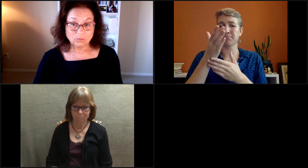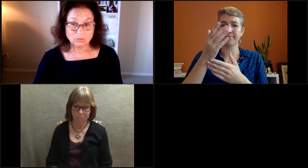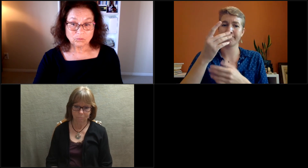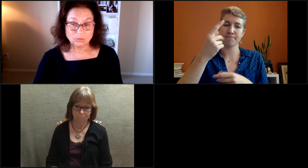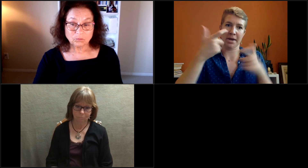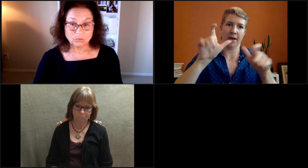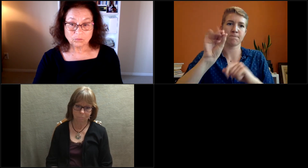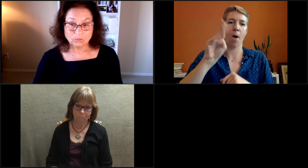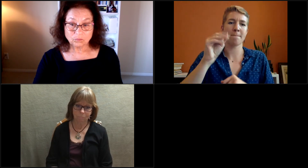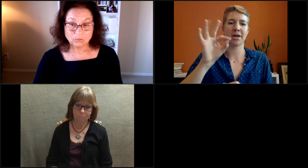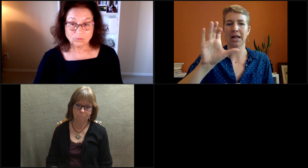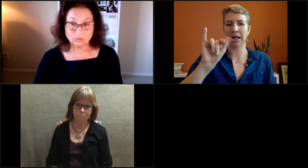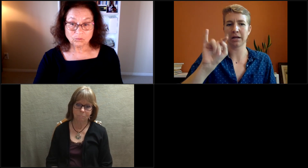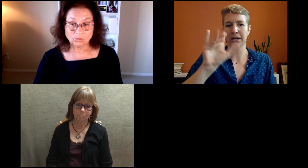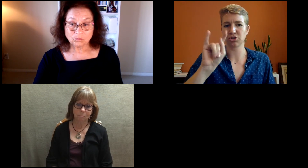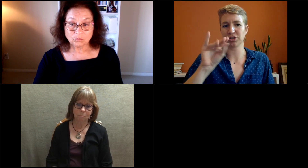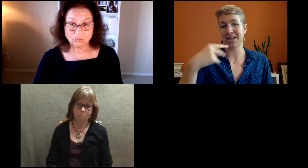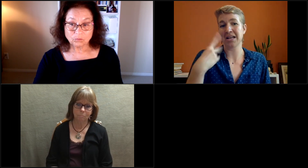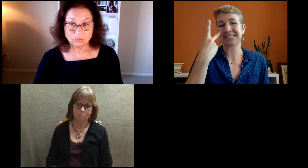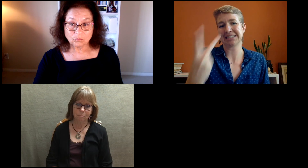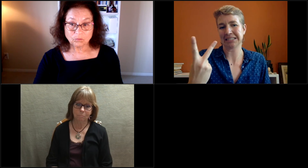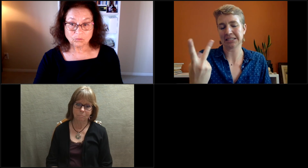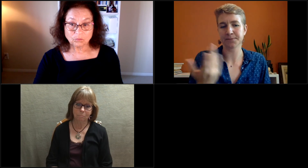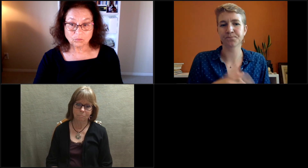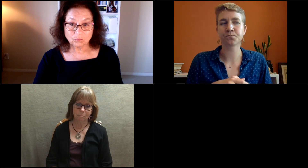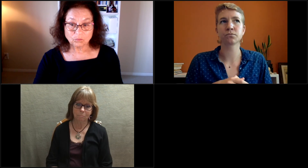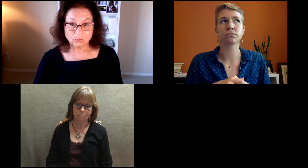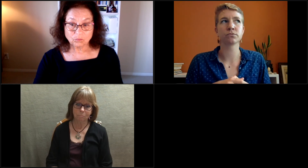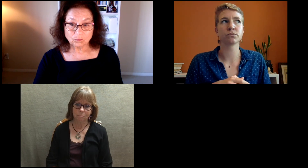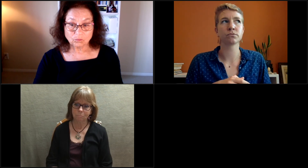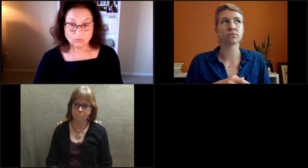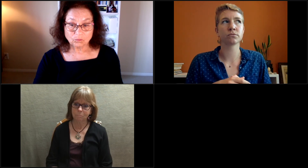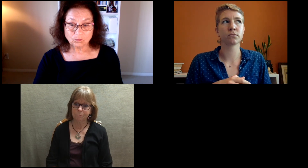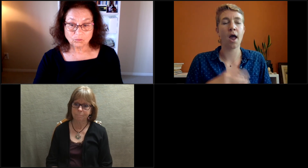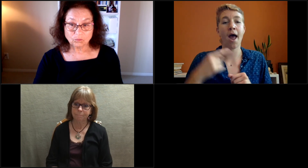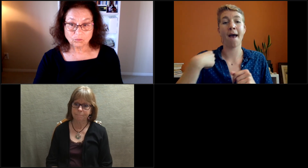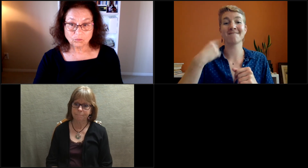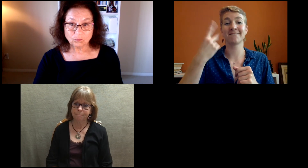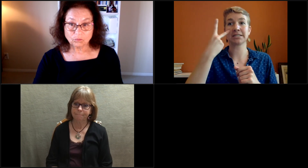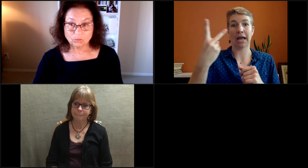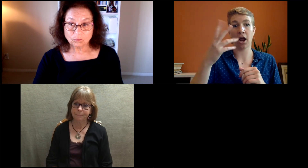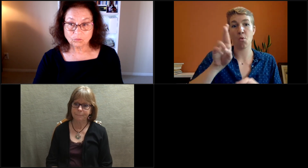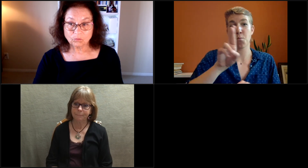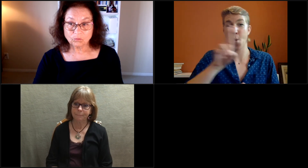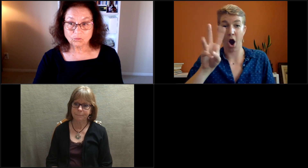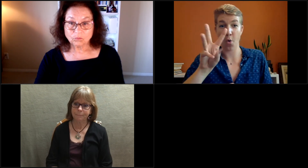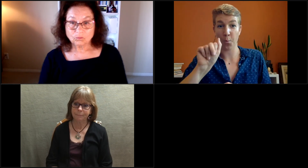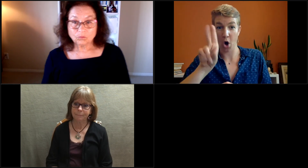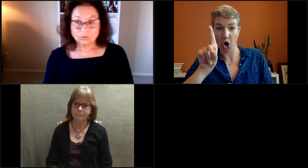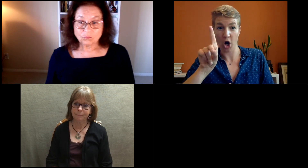So, I think that that is a big form of cliticization that I see with that sign.